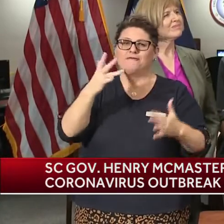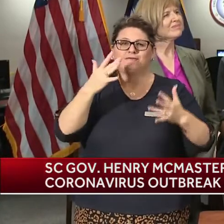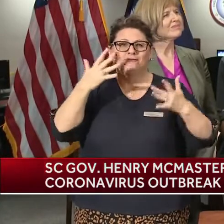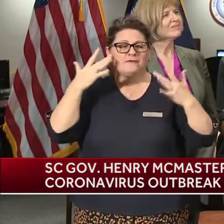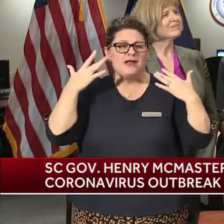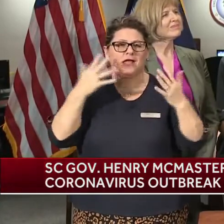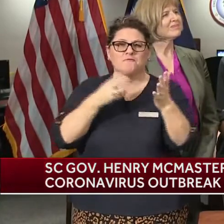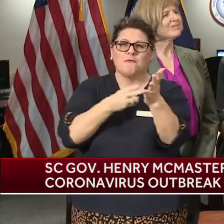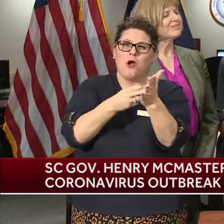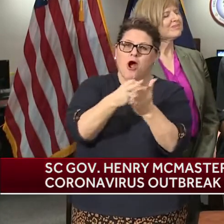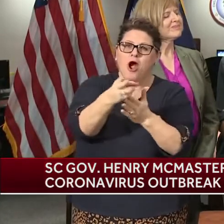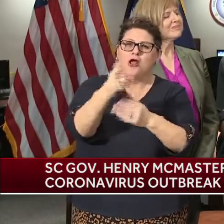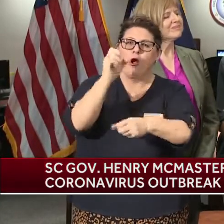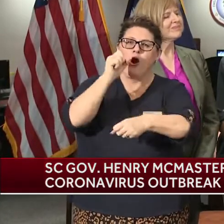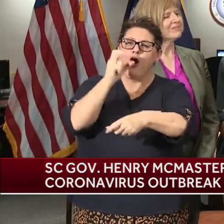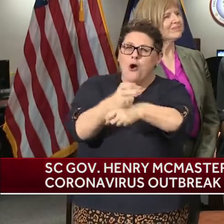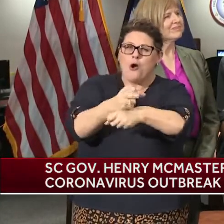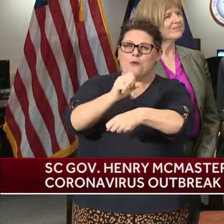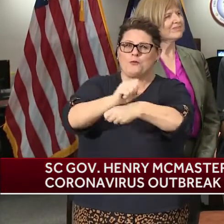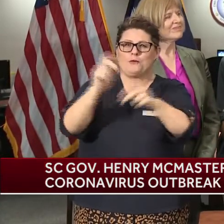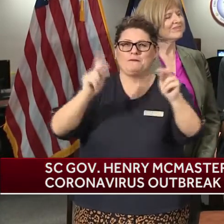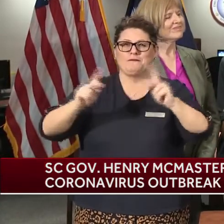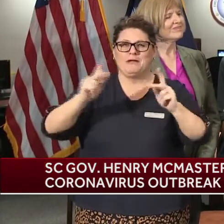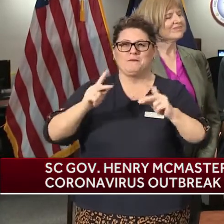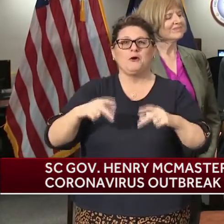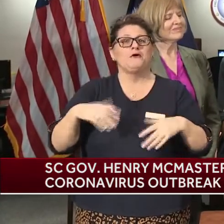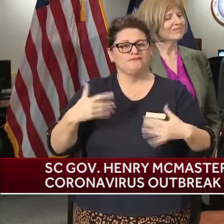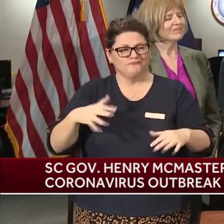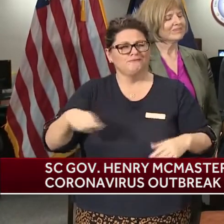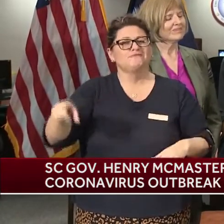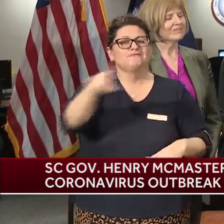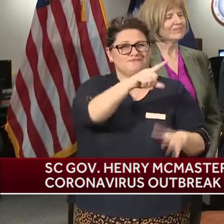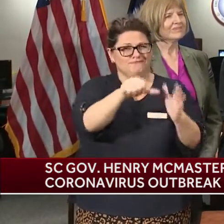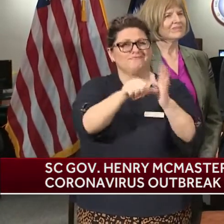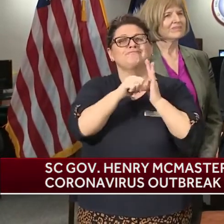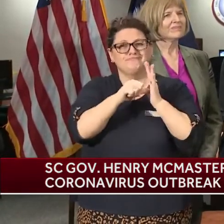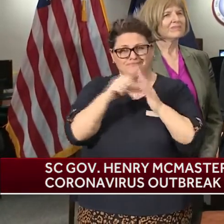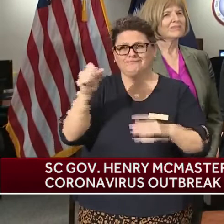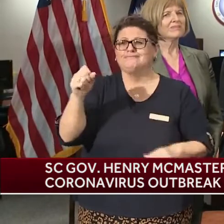WE ARE KNOWN AROUND THE WORLD IS FRIENDLY HARD-WORKING AND HONEST PEOPLE.